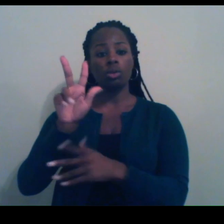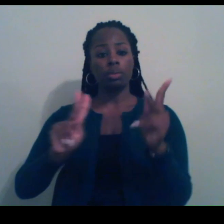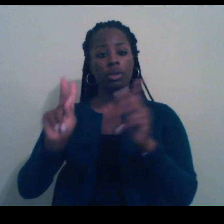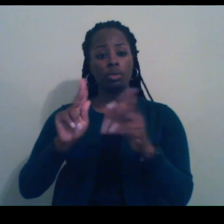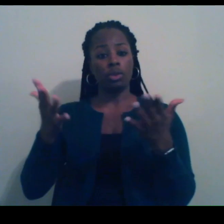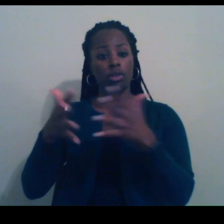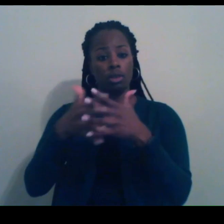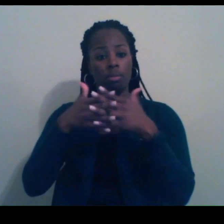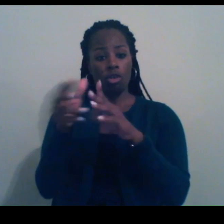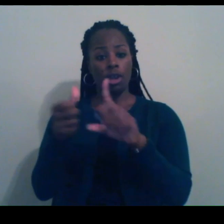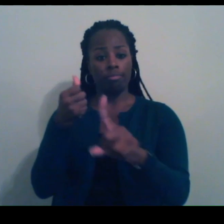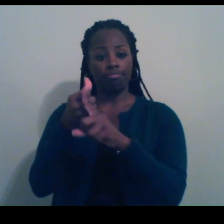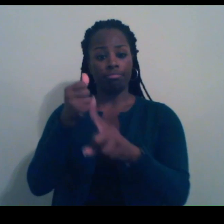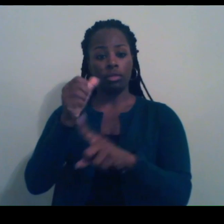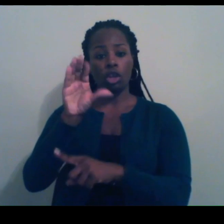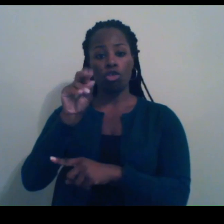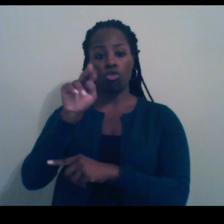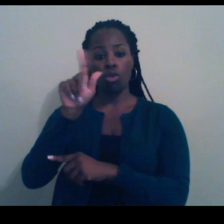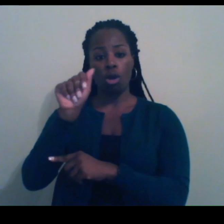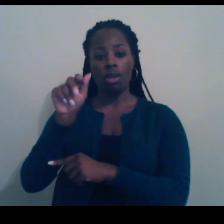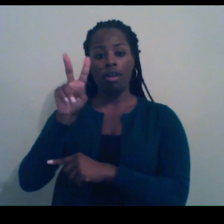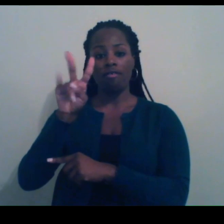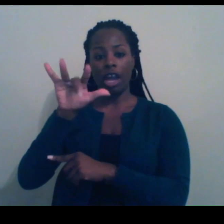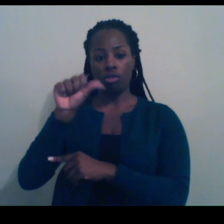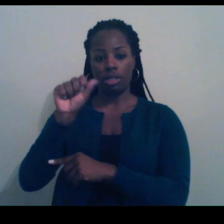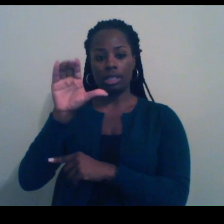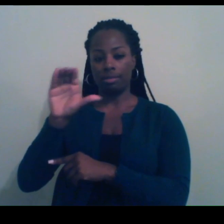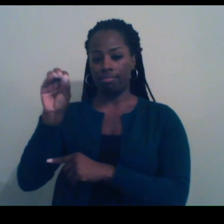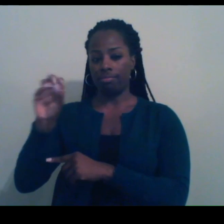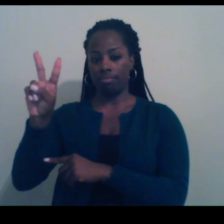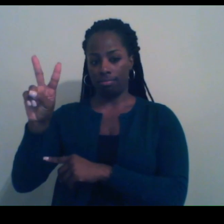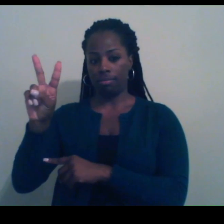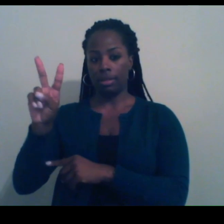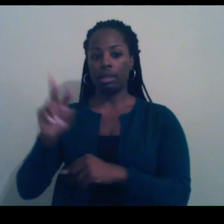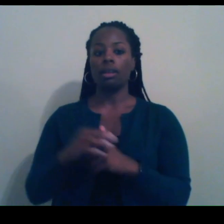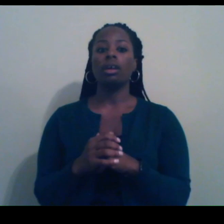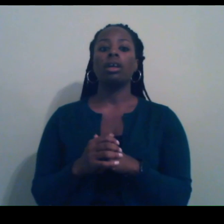48 cases of individuals who returned to the United States